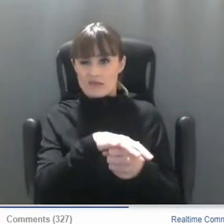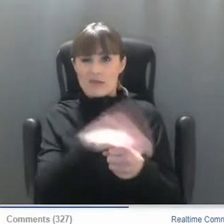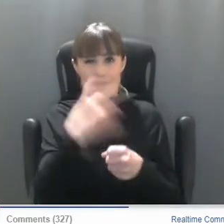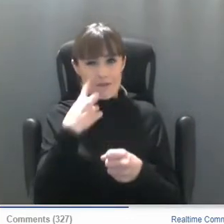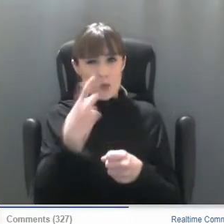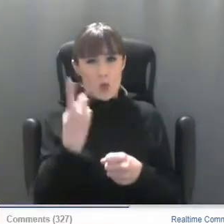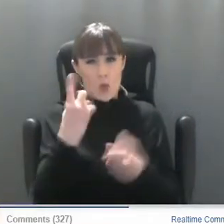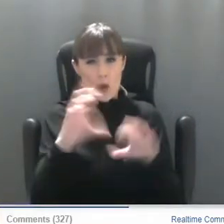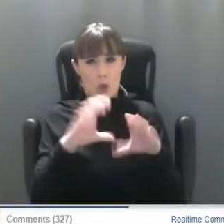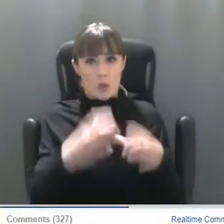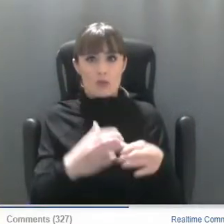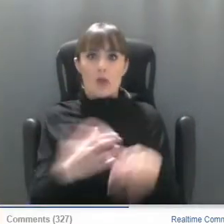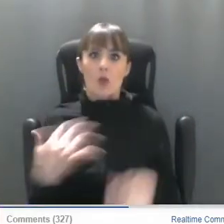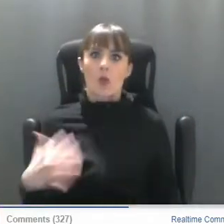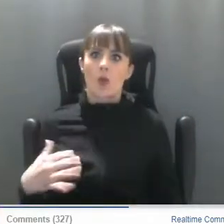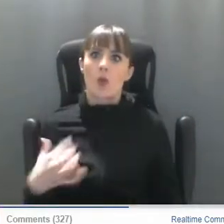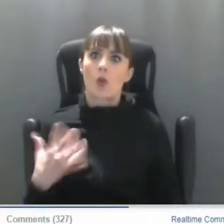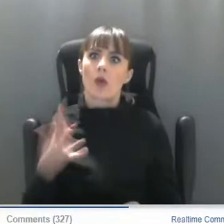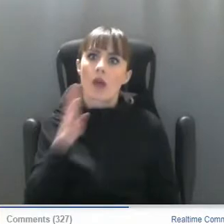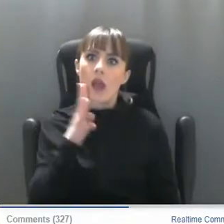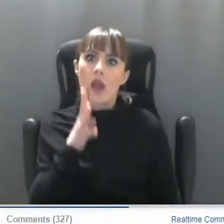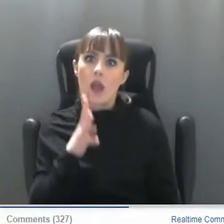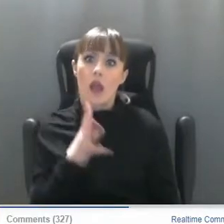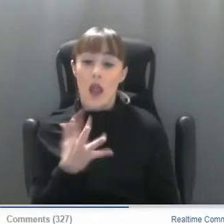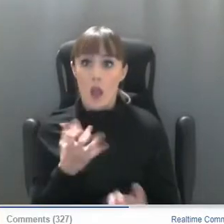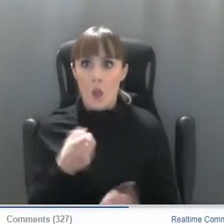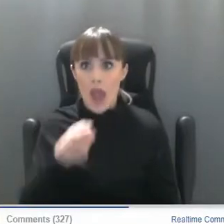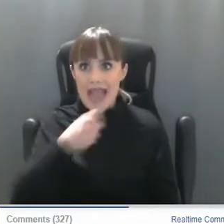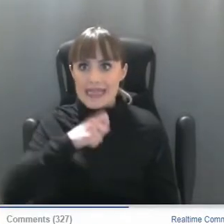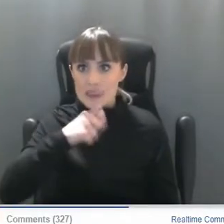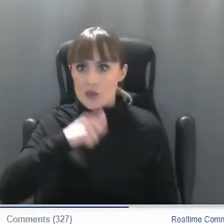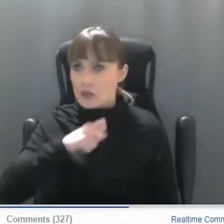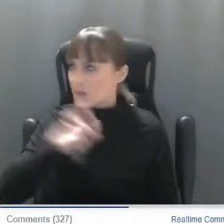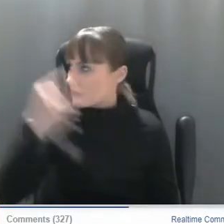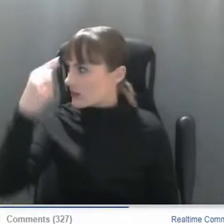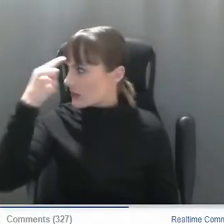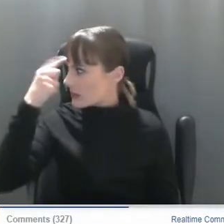need ice cream. I think we need ice cream. I could probably use ice cream but I can't eat